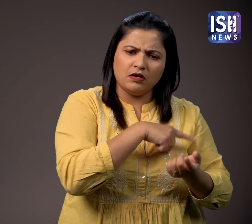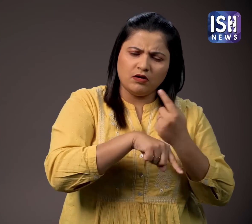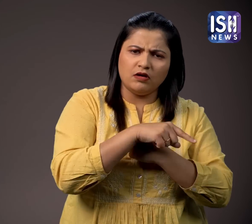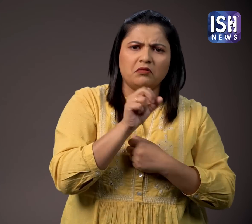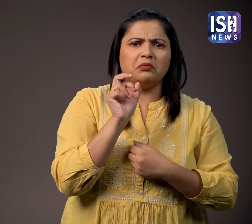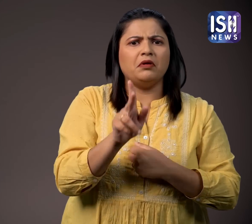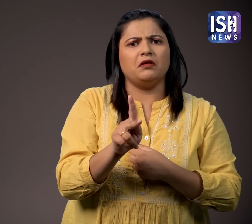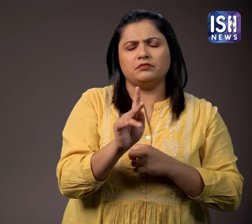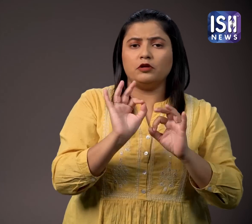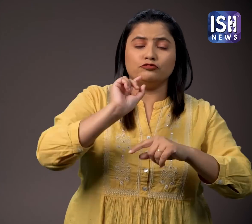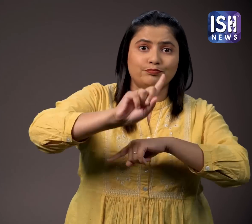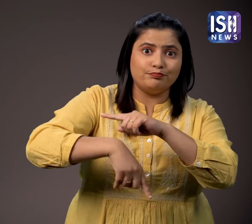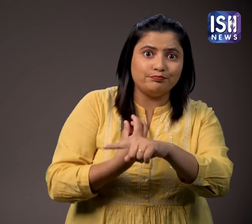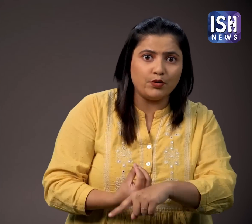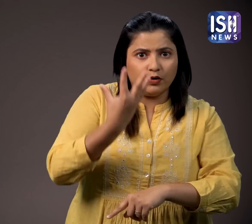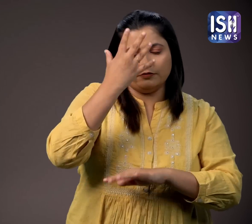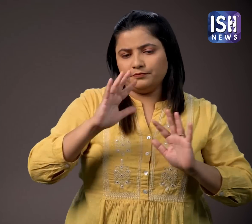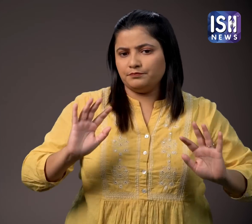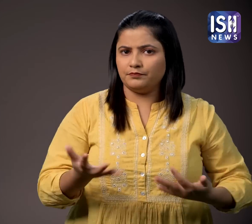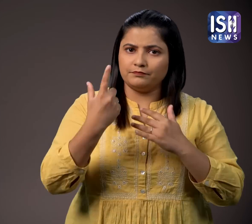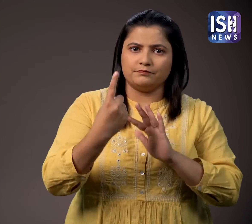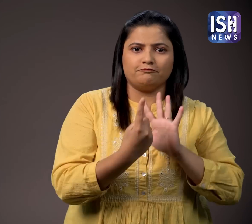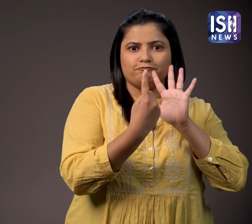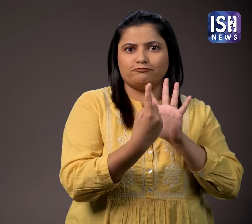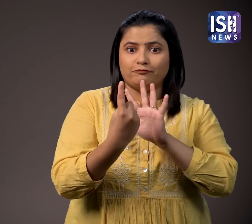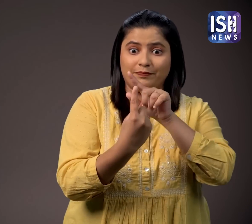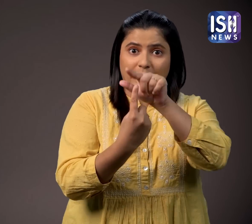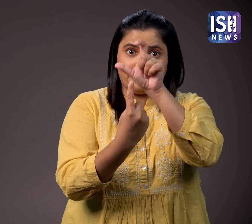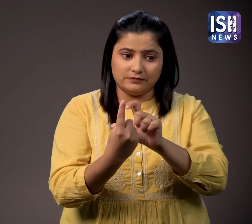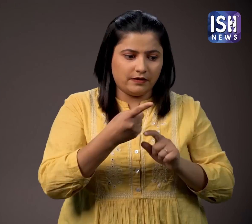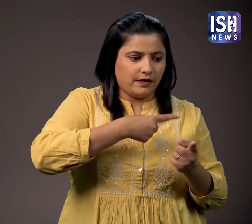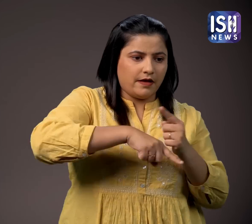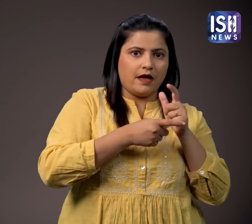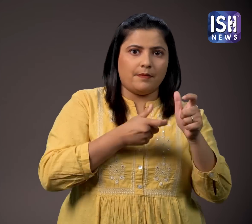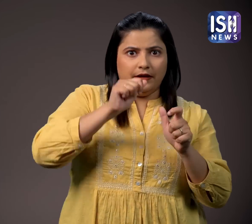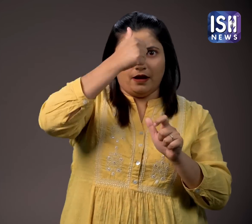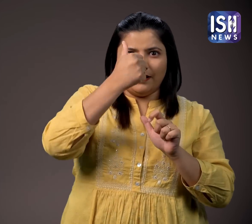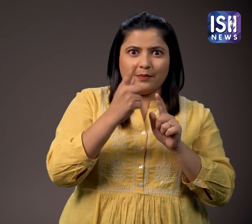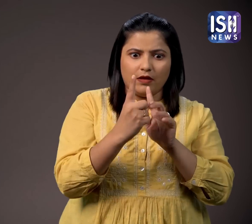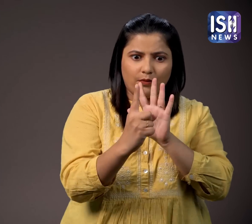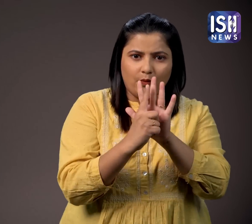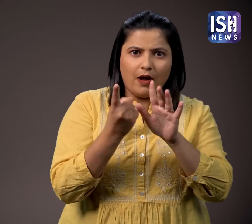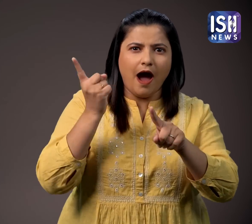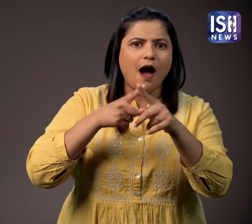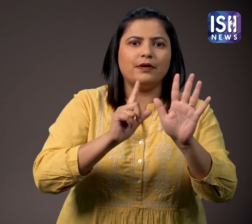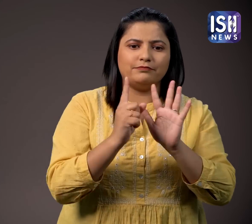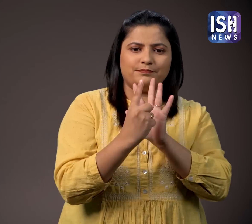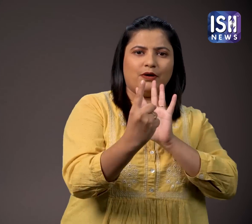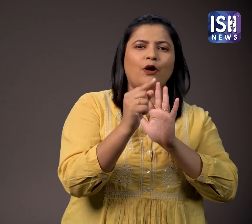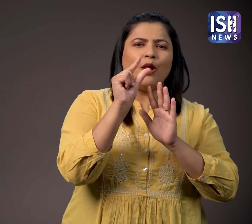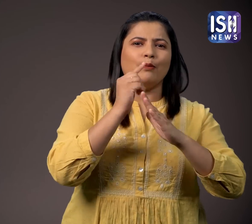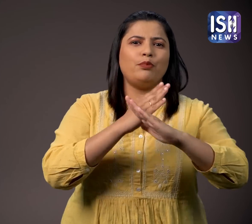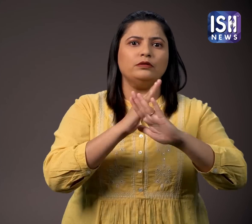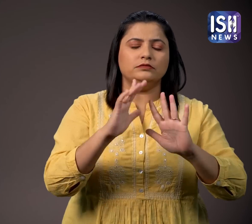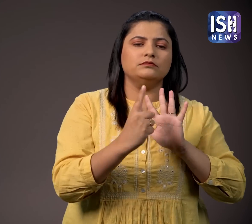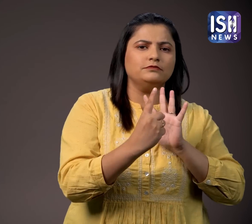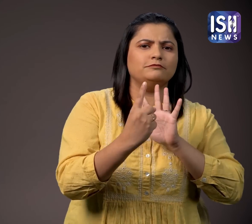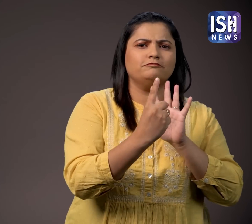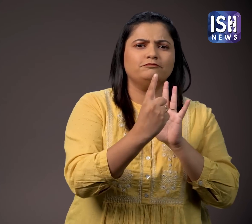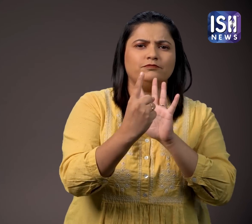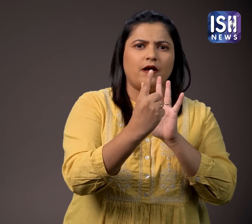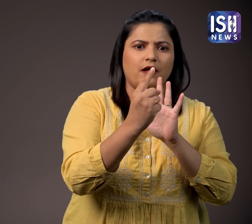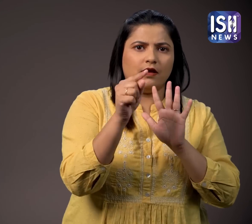The next morning, the accused was leading the army to raid the hideout.